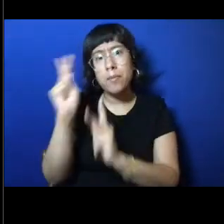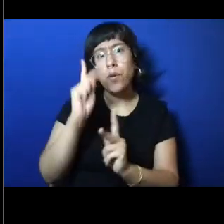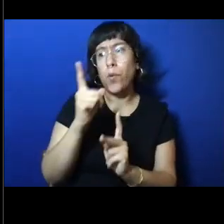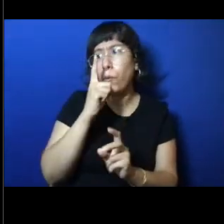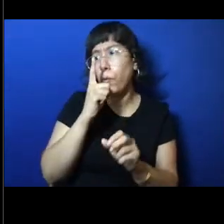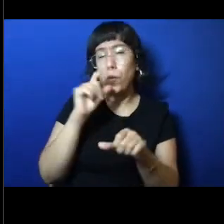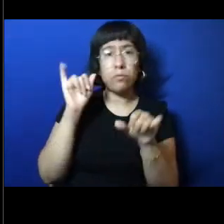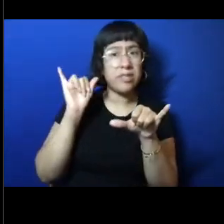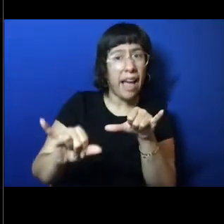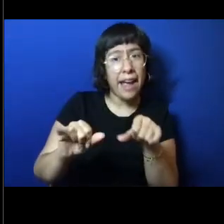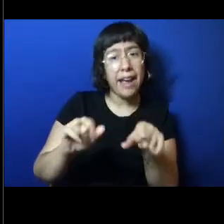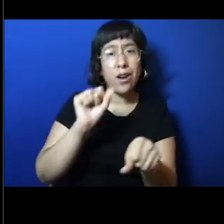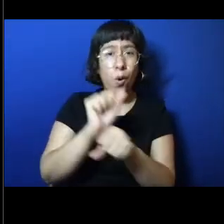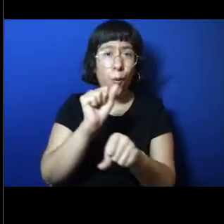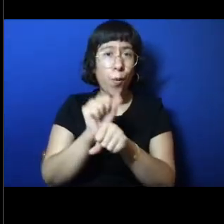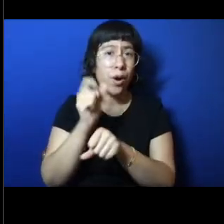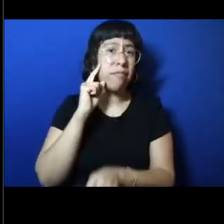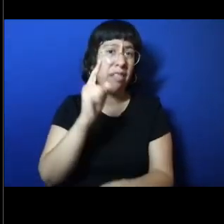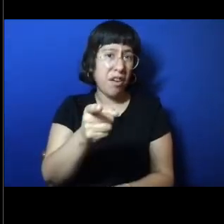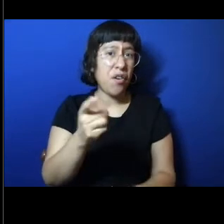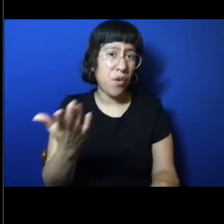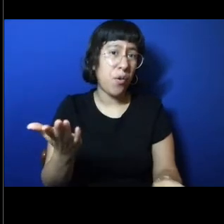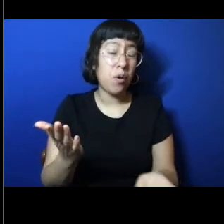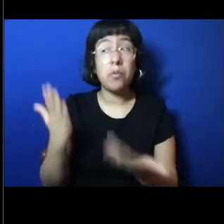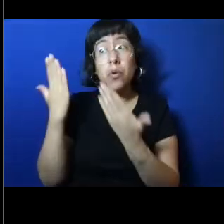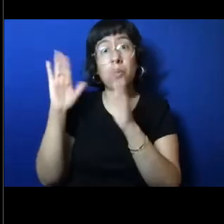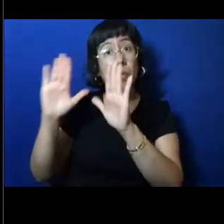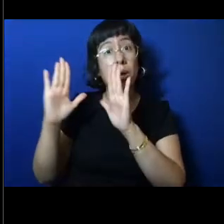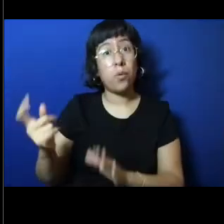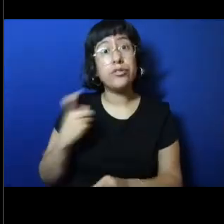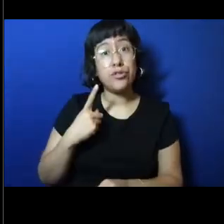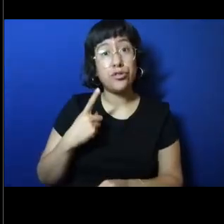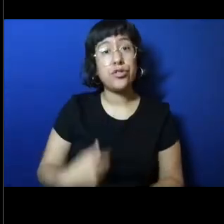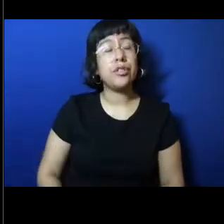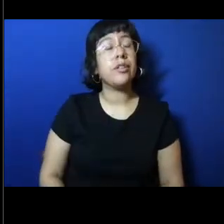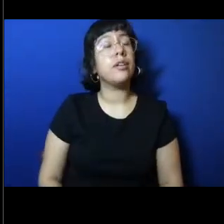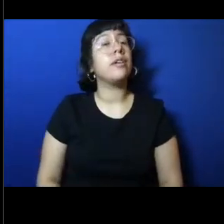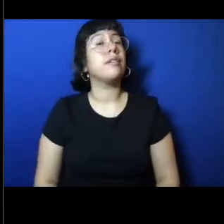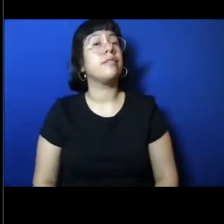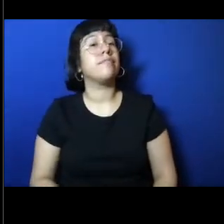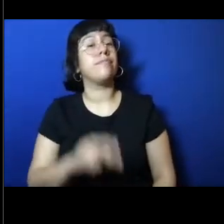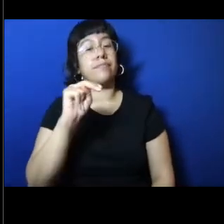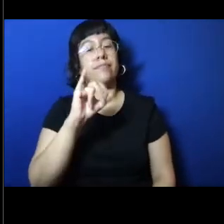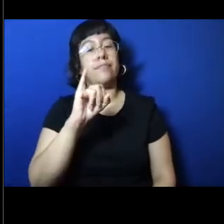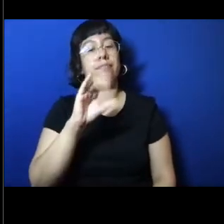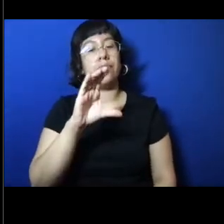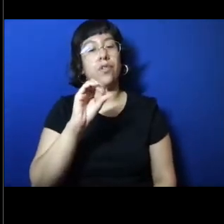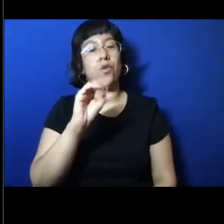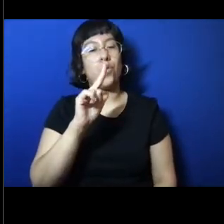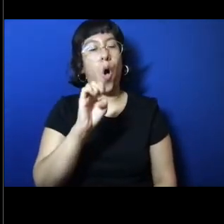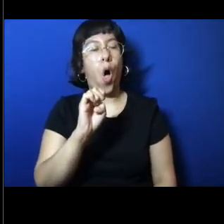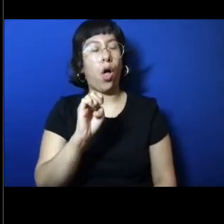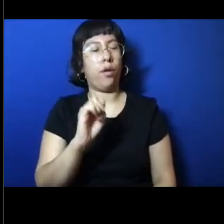the mission that we need there. Great question. [Nicole] I'm actually surprised that several hundred people work there.